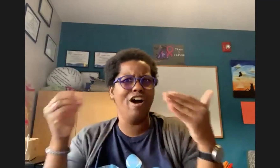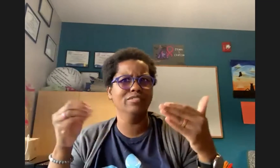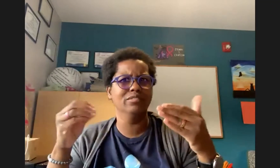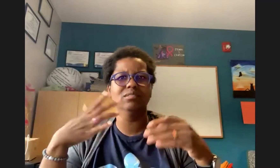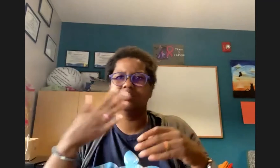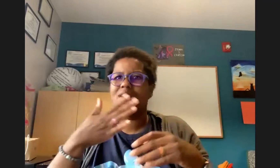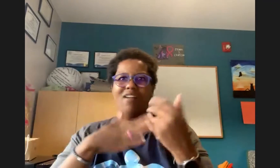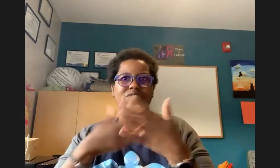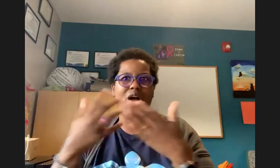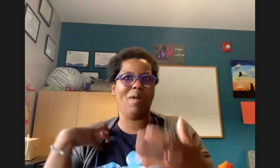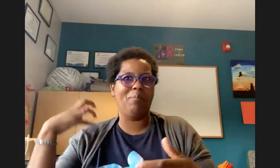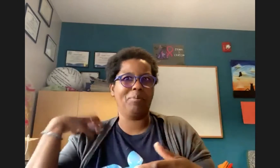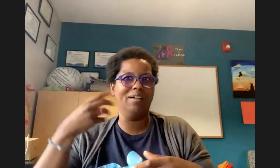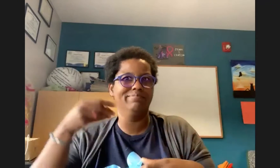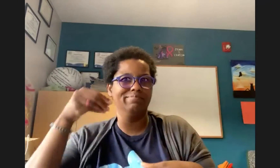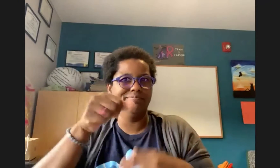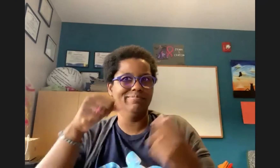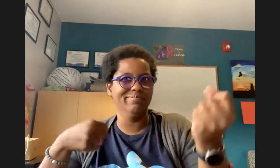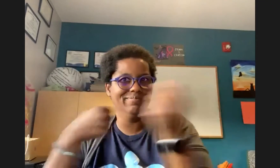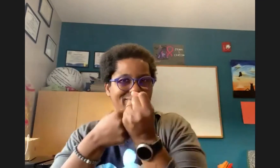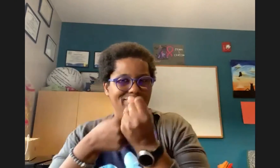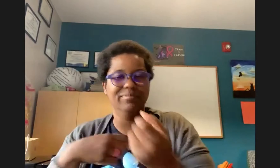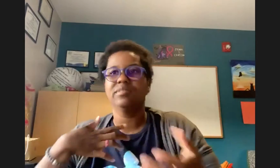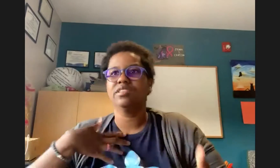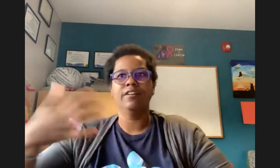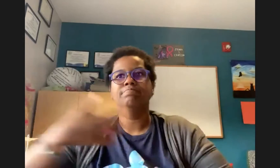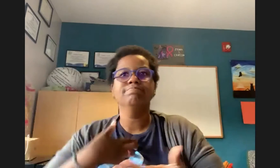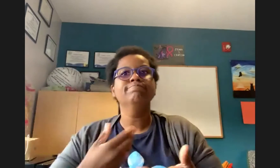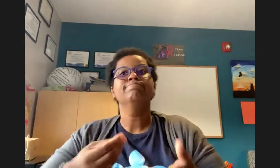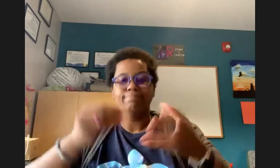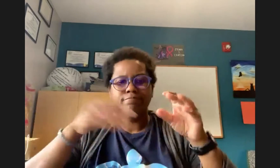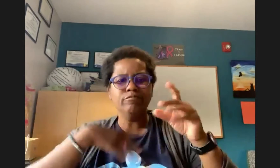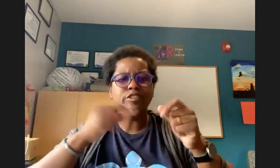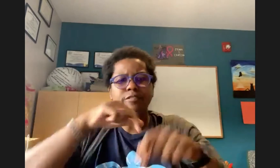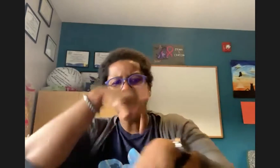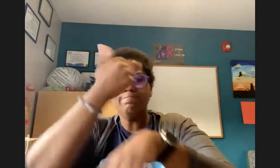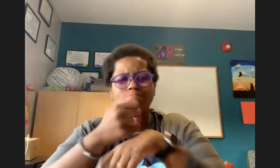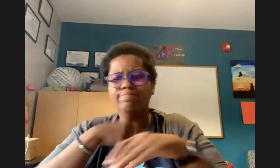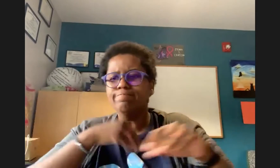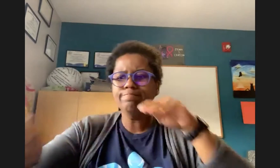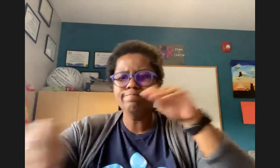that had dimension to them and tactile to them, I collected about $30 worth.